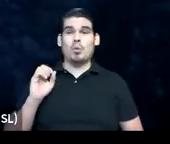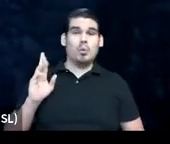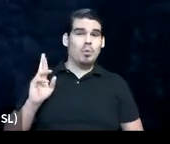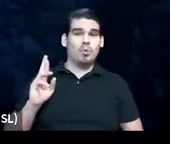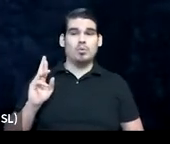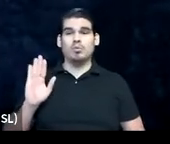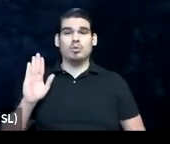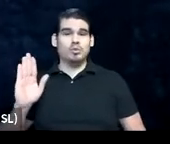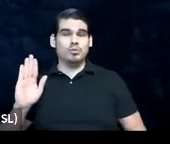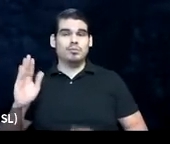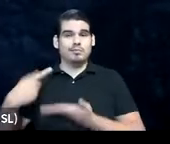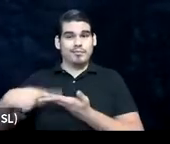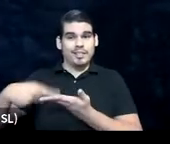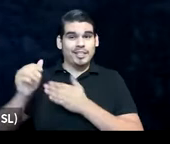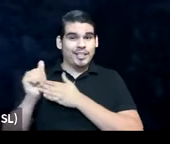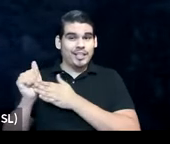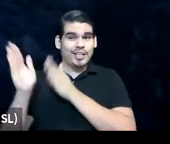Vice Chair of Region two's group.